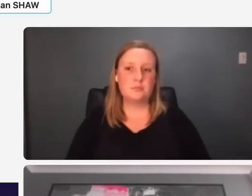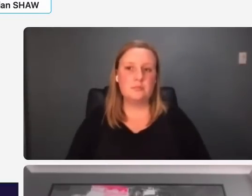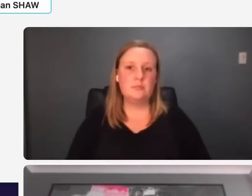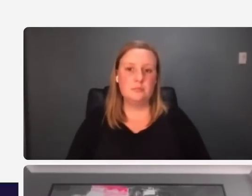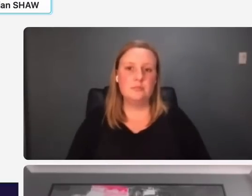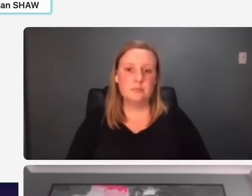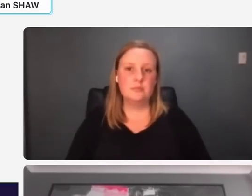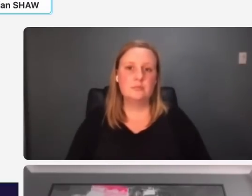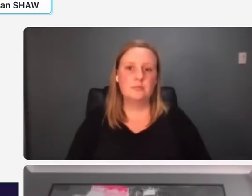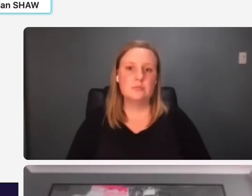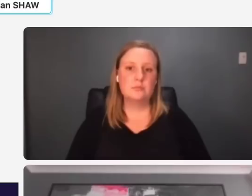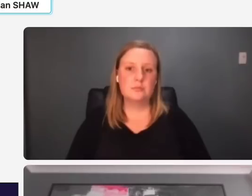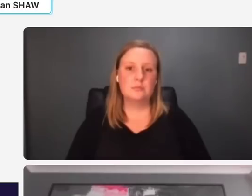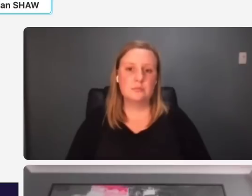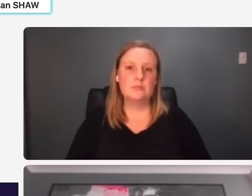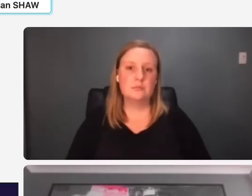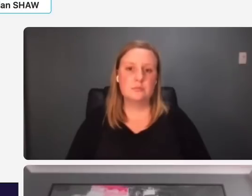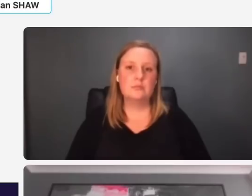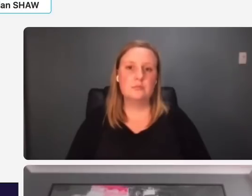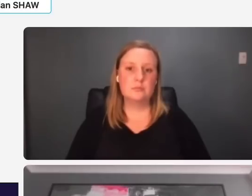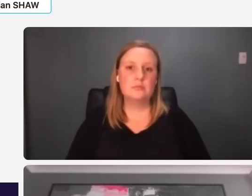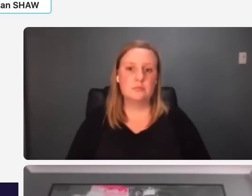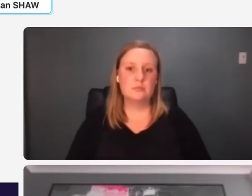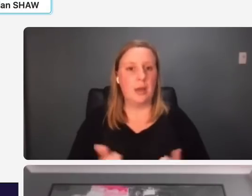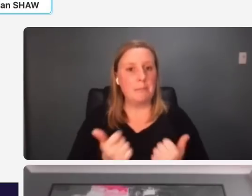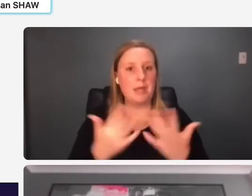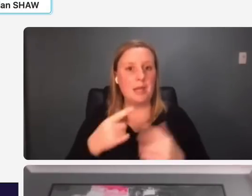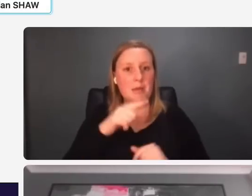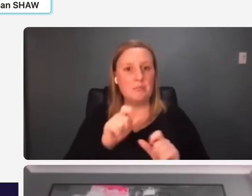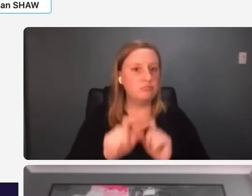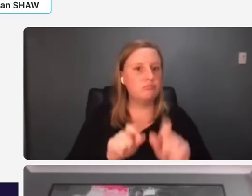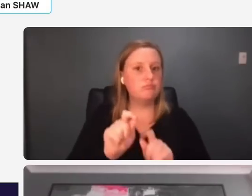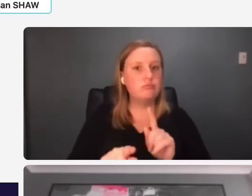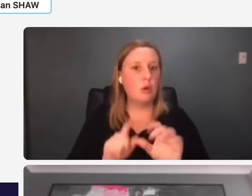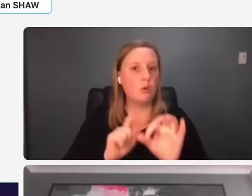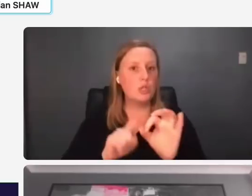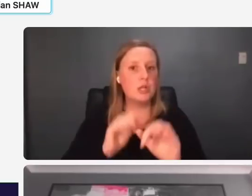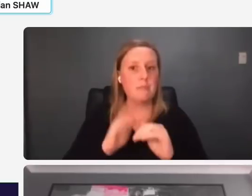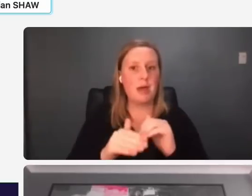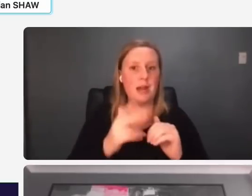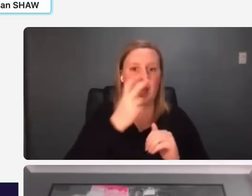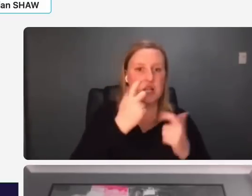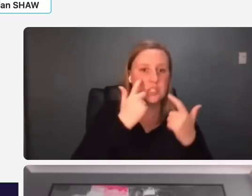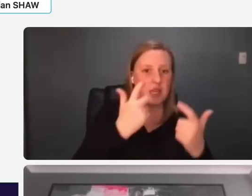raised it but you're interested too about that issue - about how does aged care and the hospital system work better together?